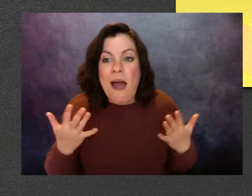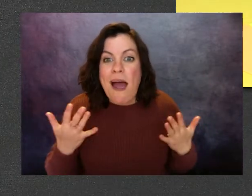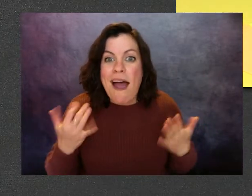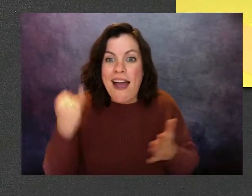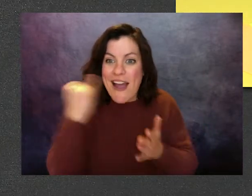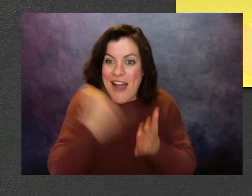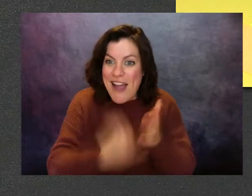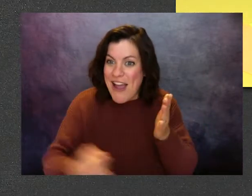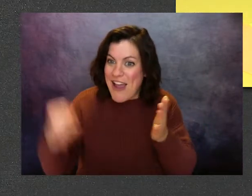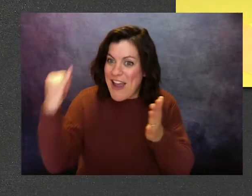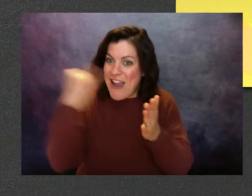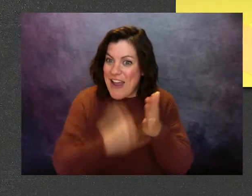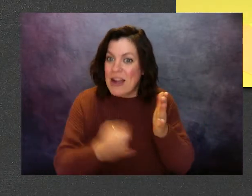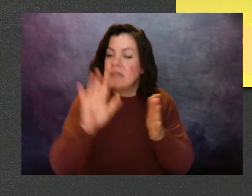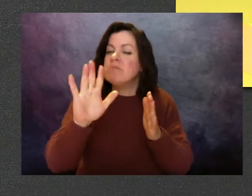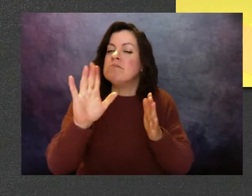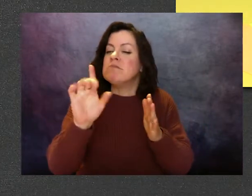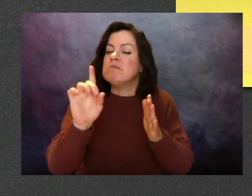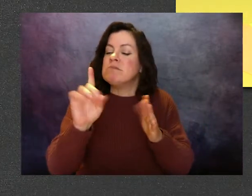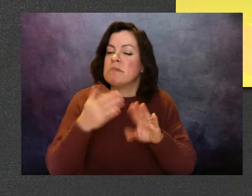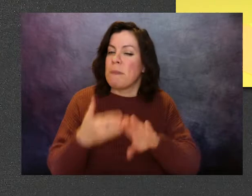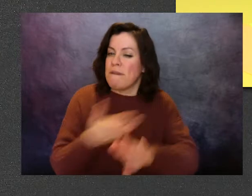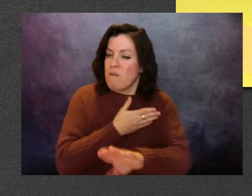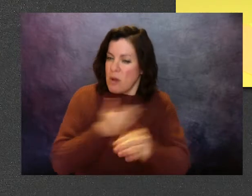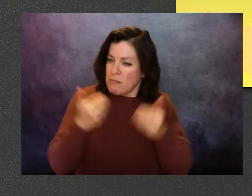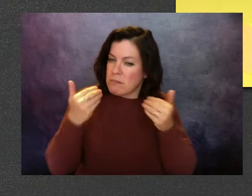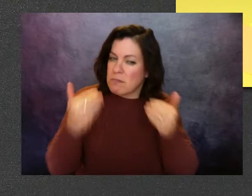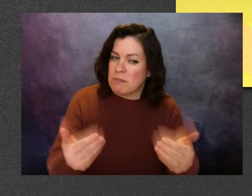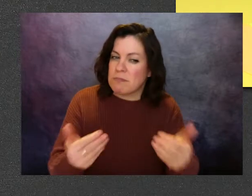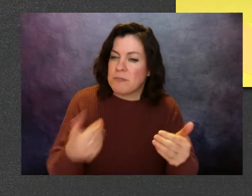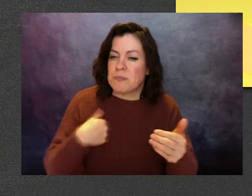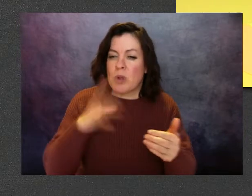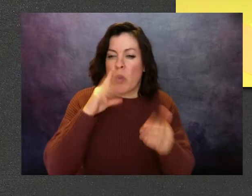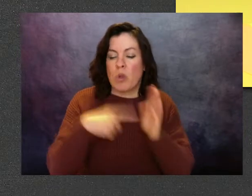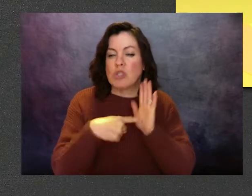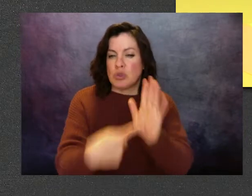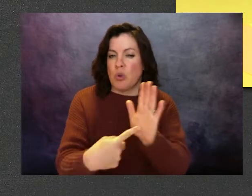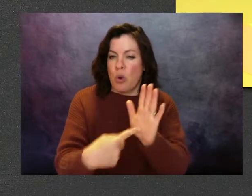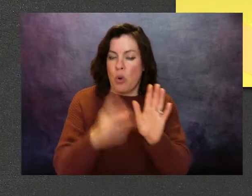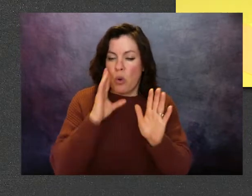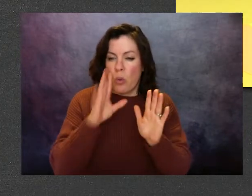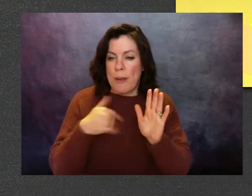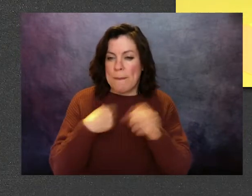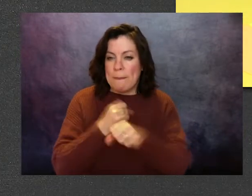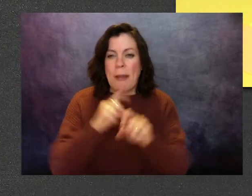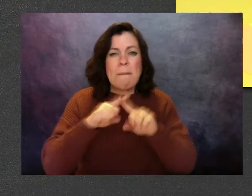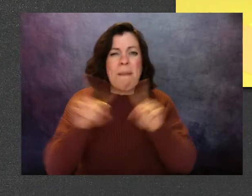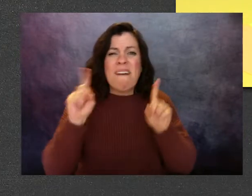before we make our craft and I show you what we're going to make. I just wanted to recap that awesome story.